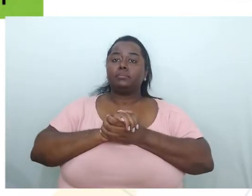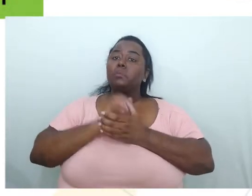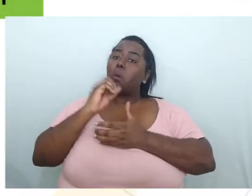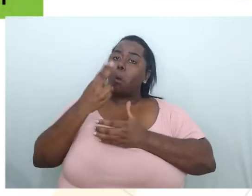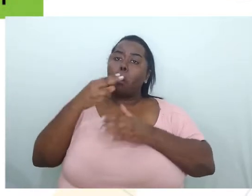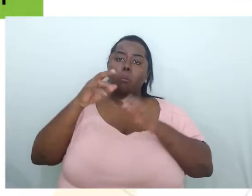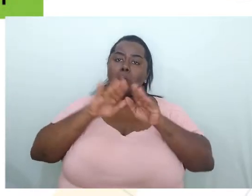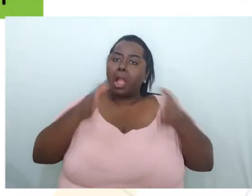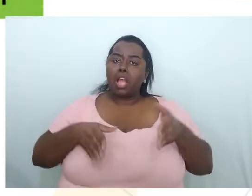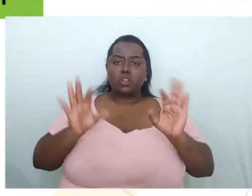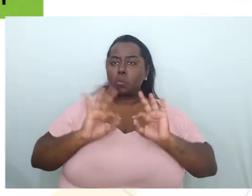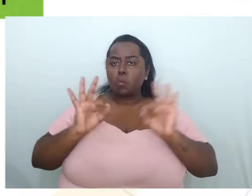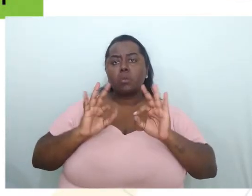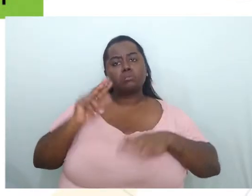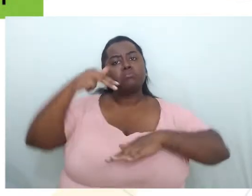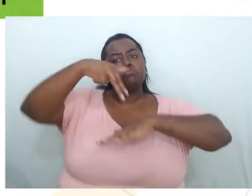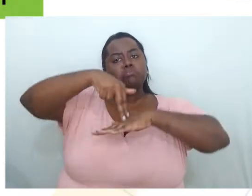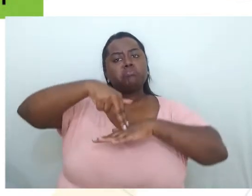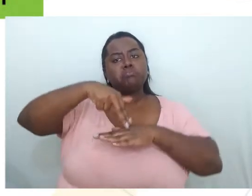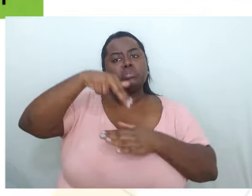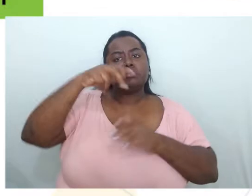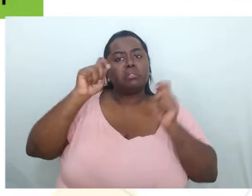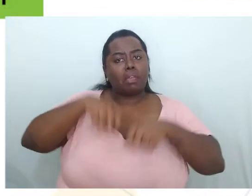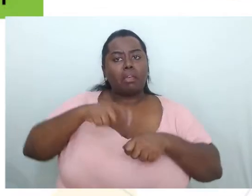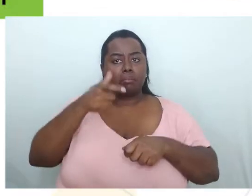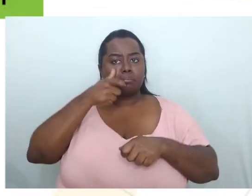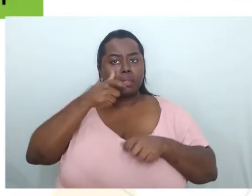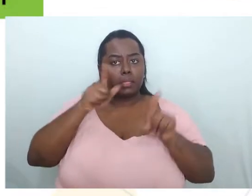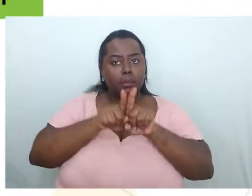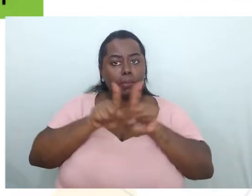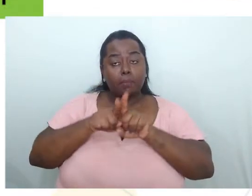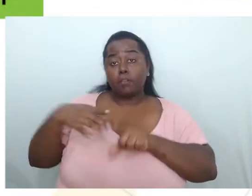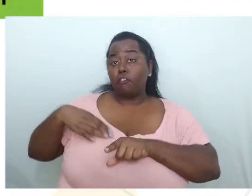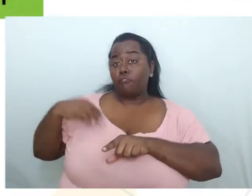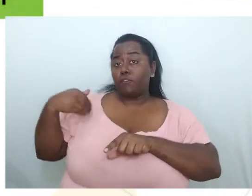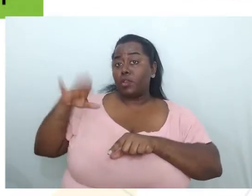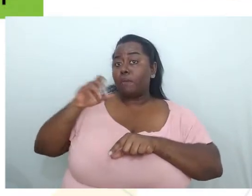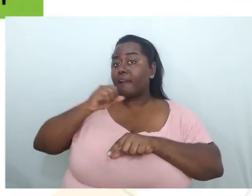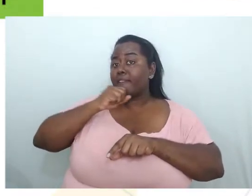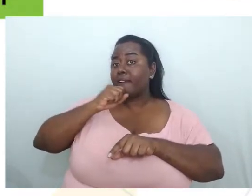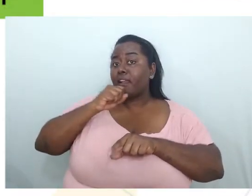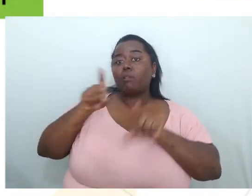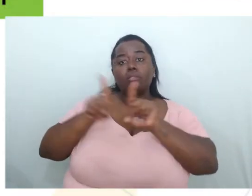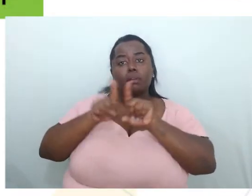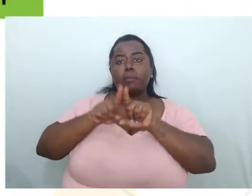barrier, and the older son is tall enough so he can see the barrier as well,